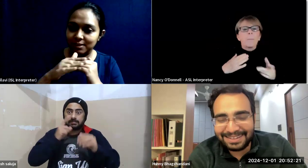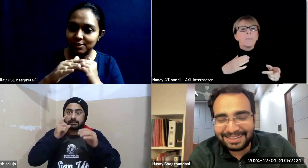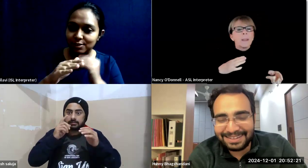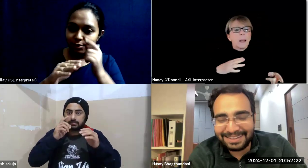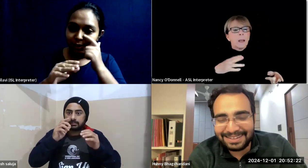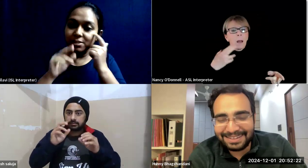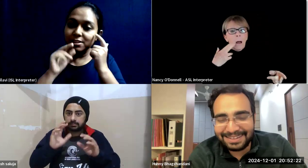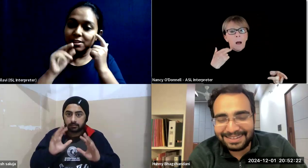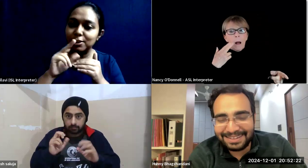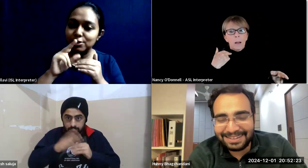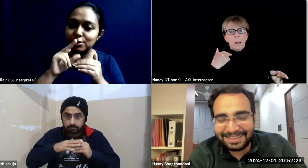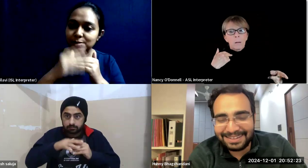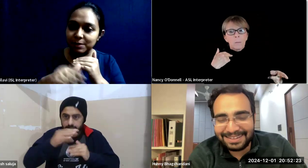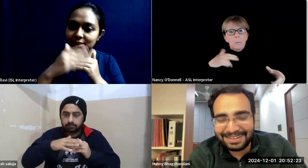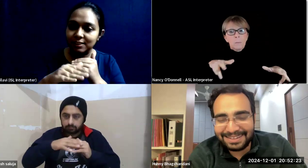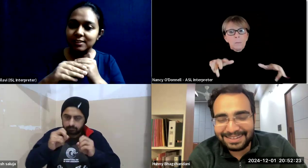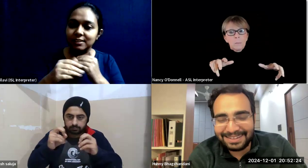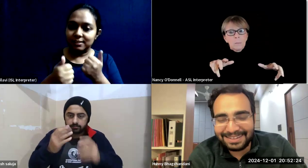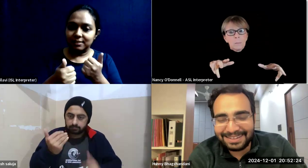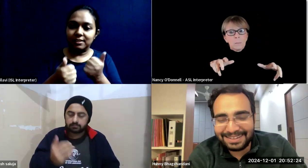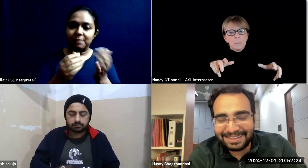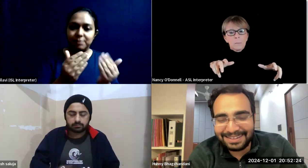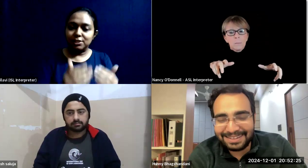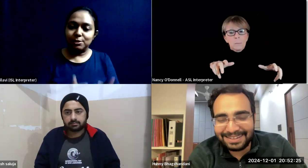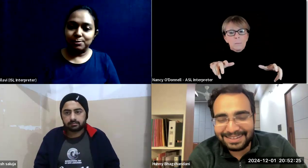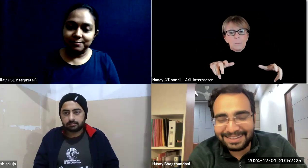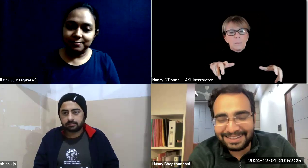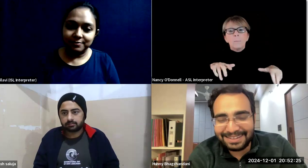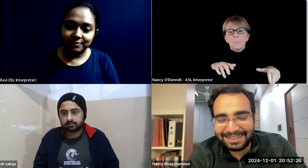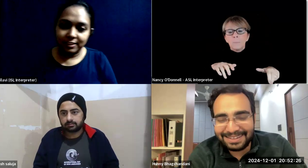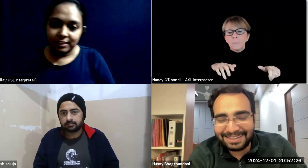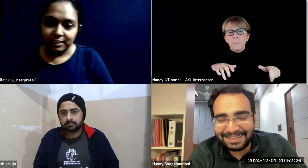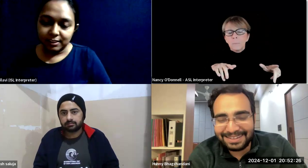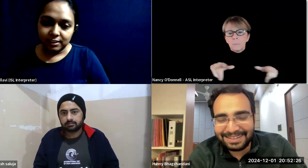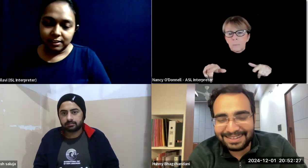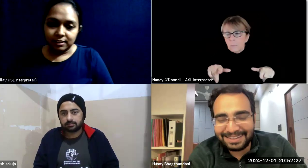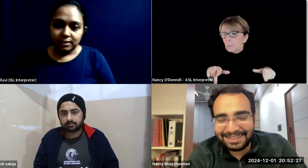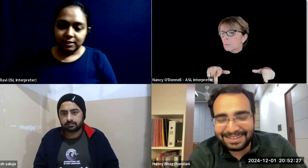[Interpreter speaking] Sorry, I'm just informing Yash that you were speaking. Yeah, continue.